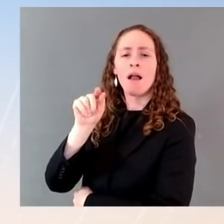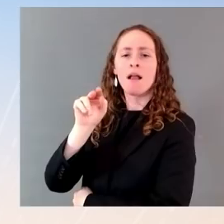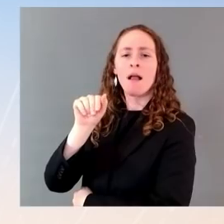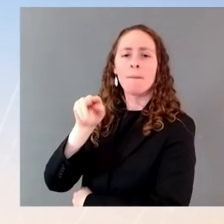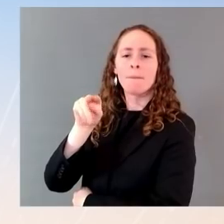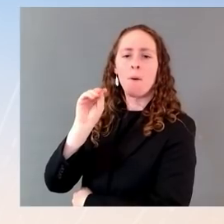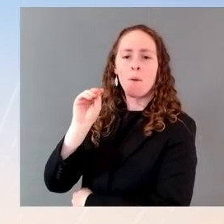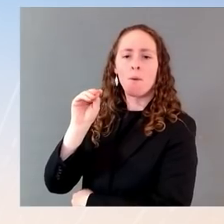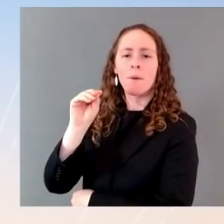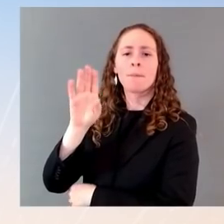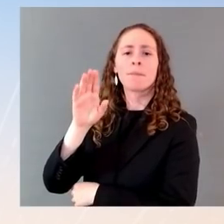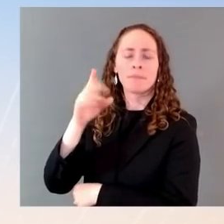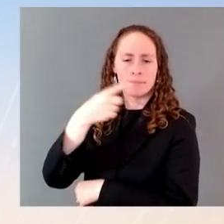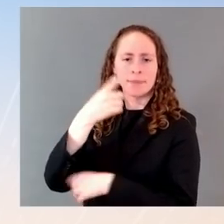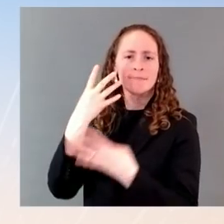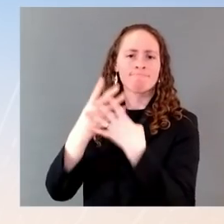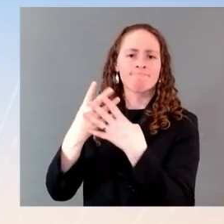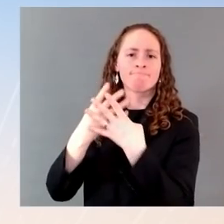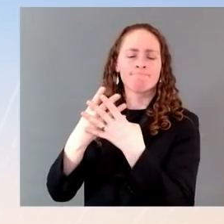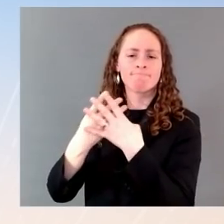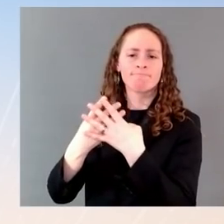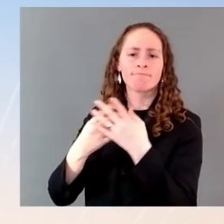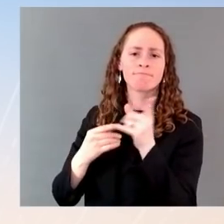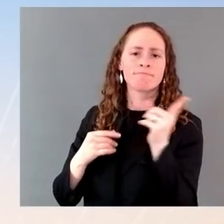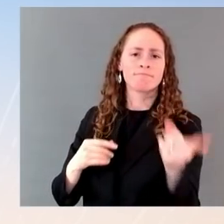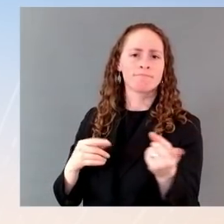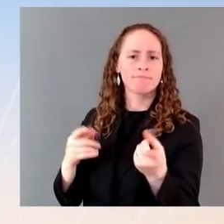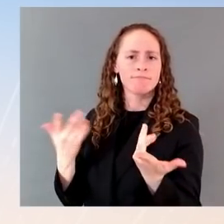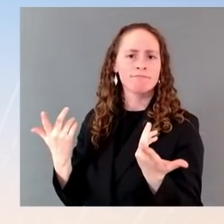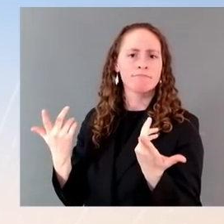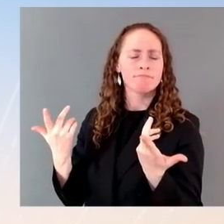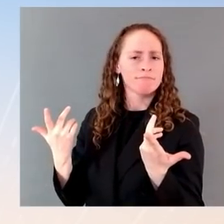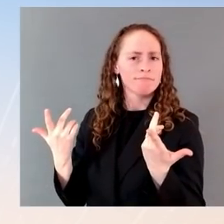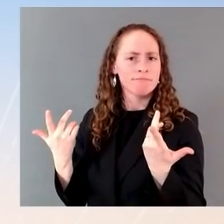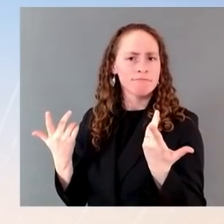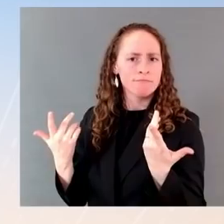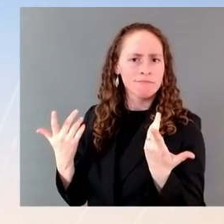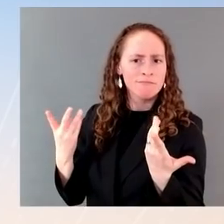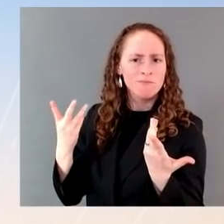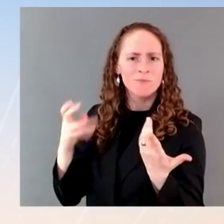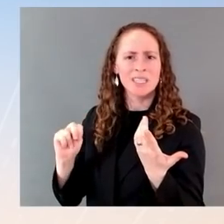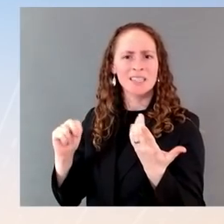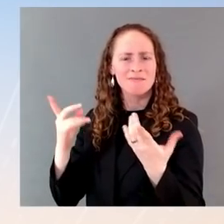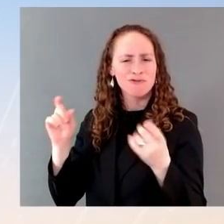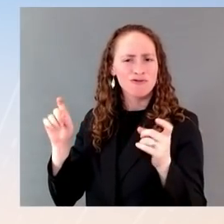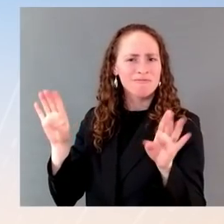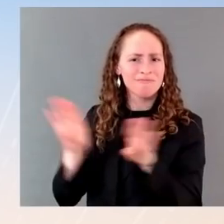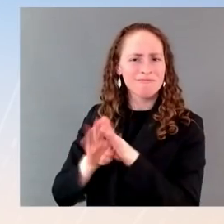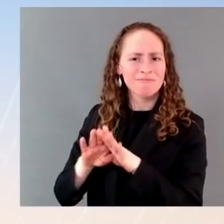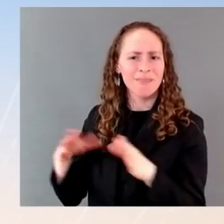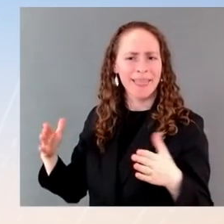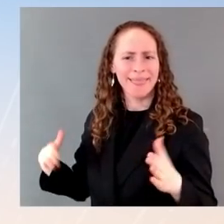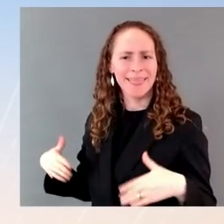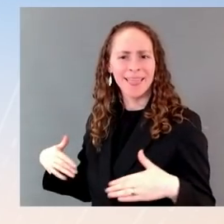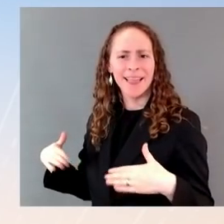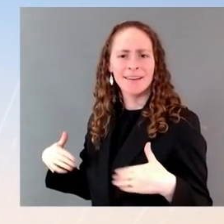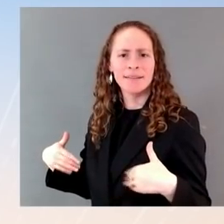And what commitment does he have to seeing that come to fruition? Ms. Psaki: He absolutely remains committed to shutting down Guantanamo Bay --